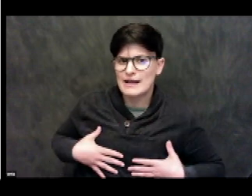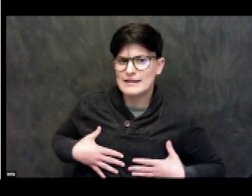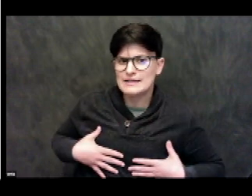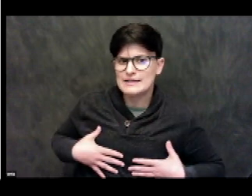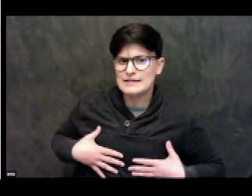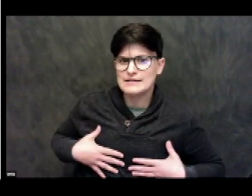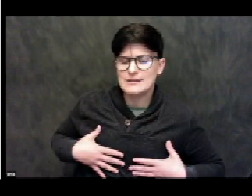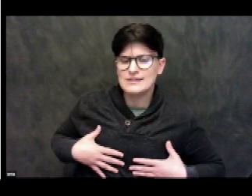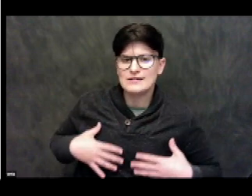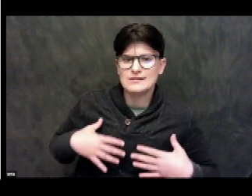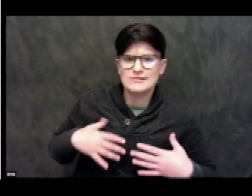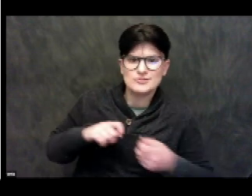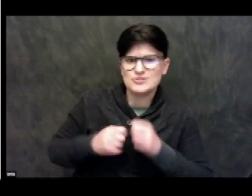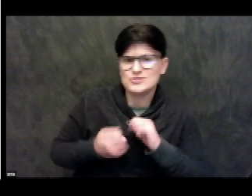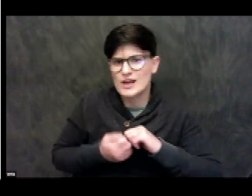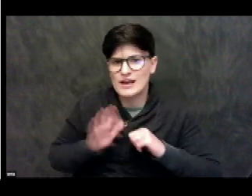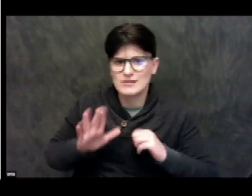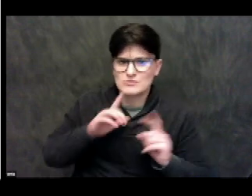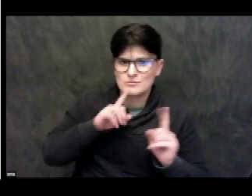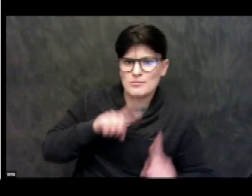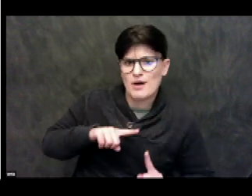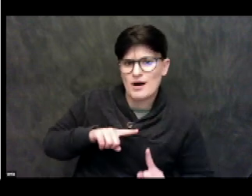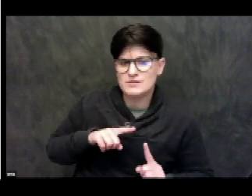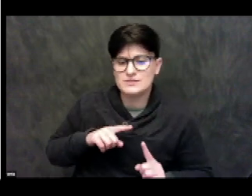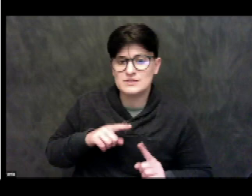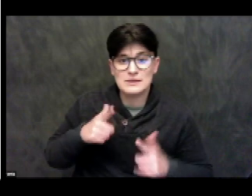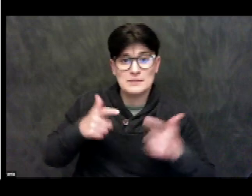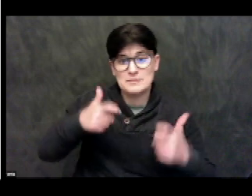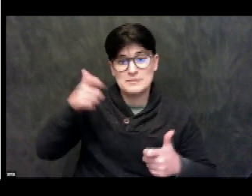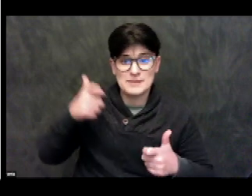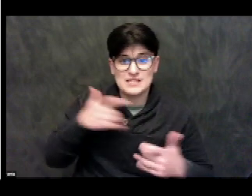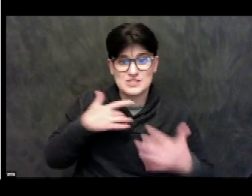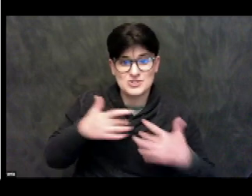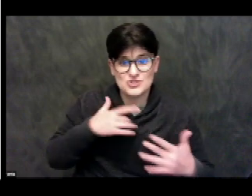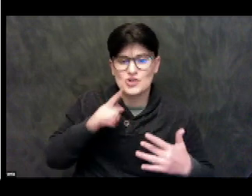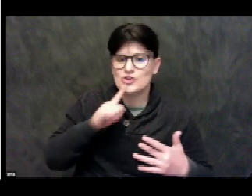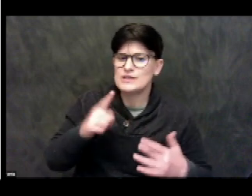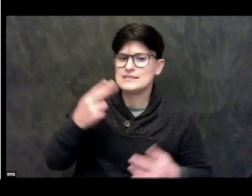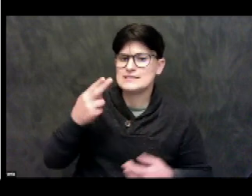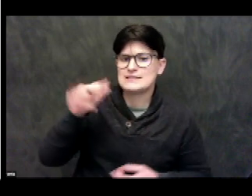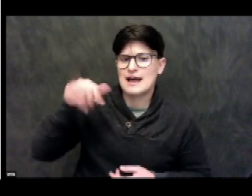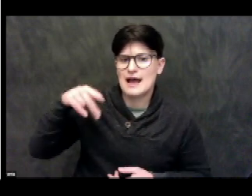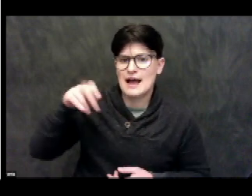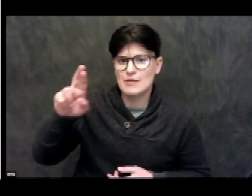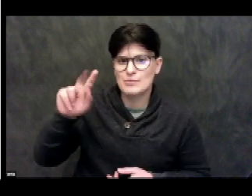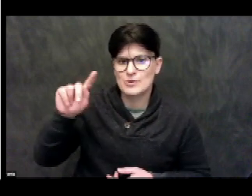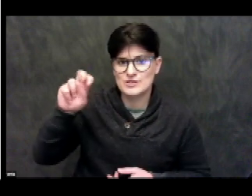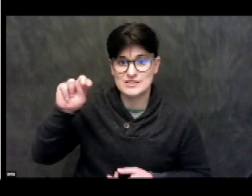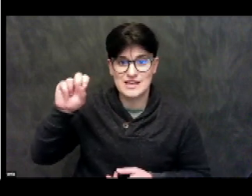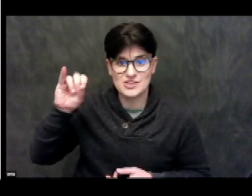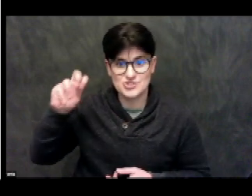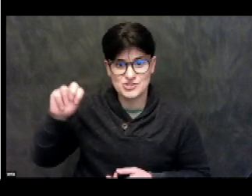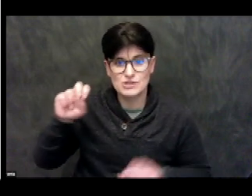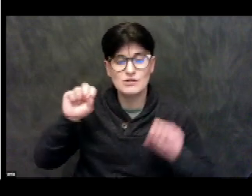And the biggest concern is this hypertension that can happen, which can cause stroke, which